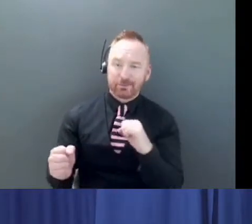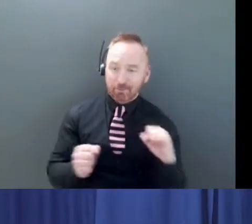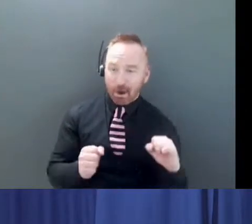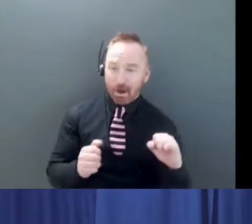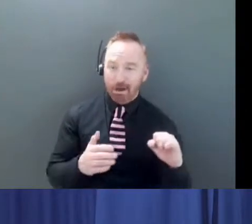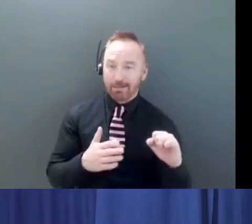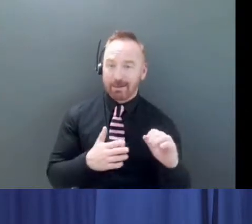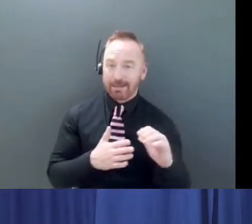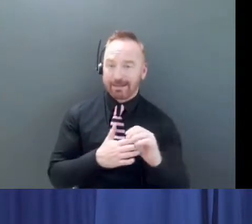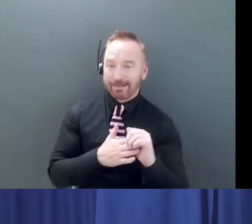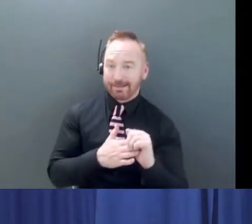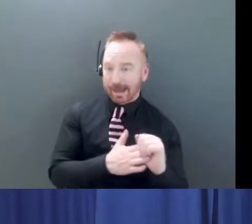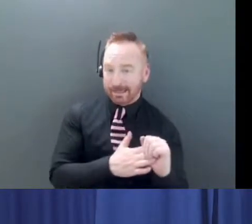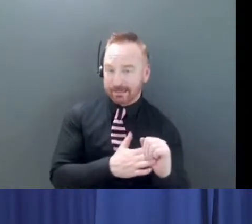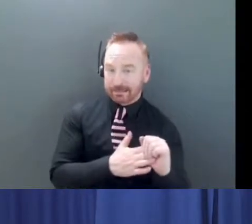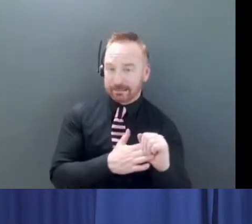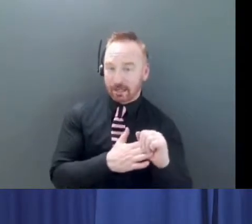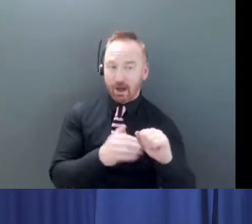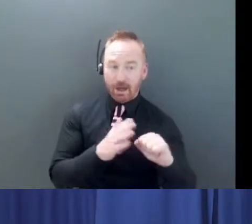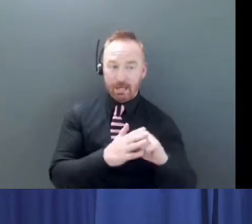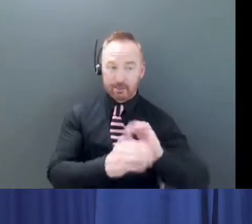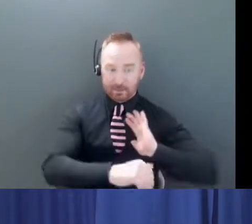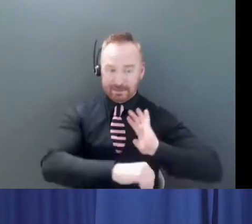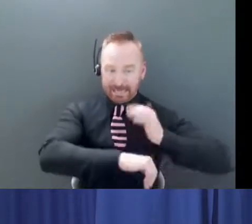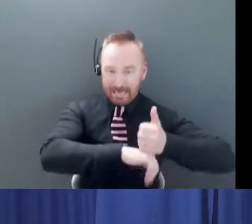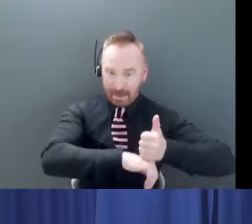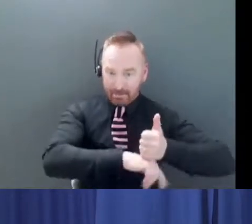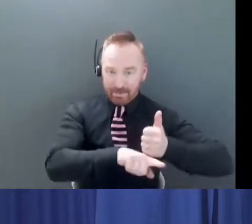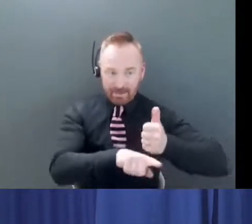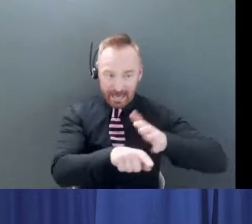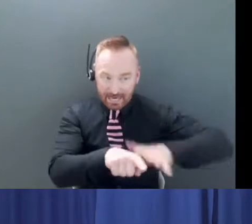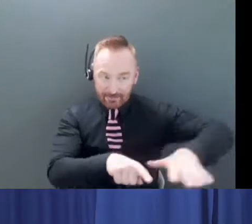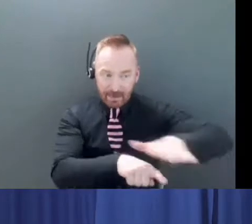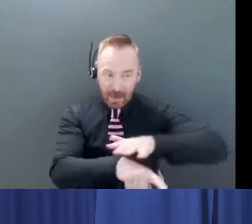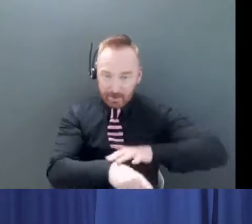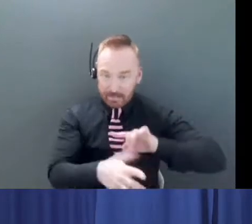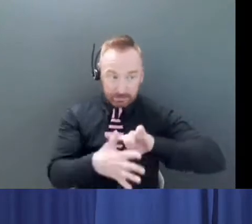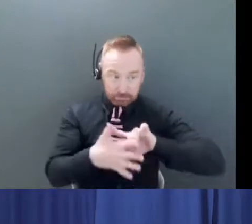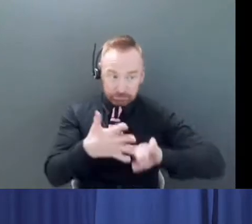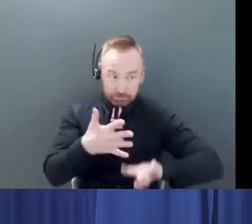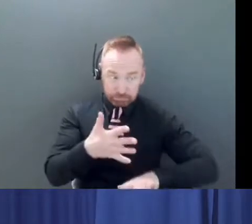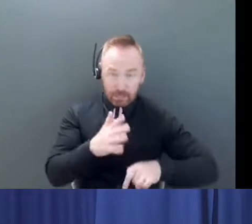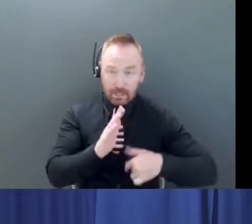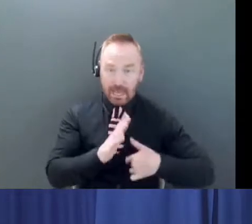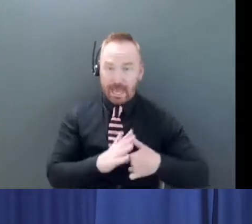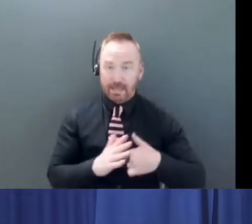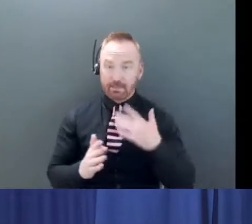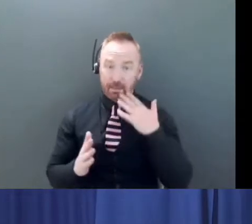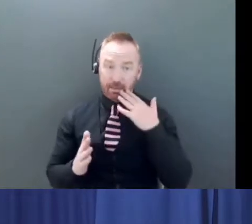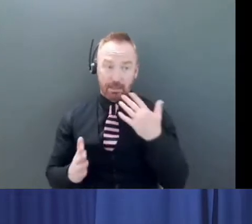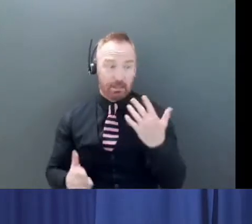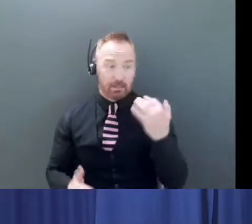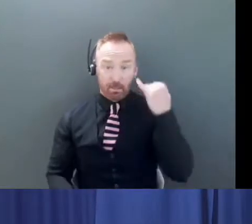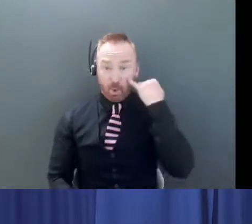to set up a facility and is it, there is an expectation of